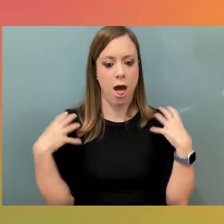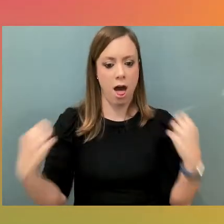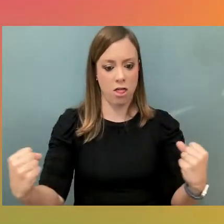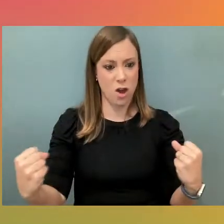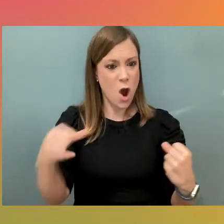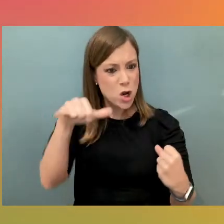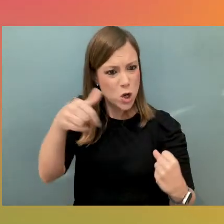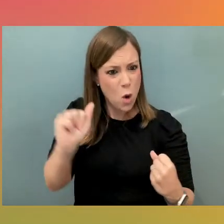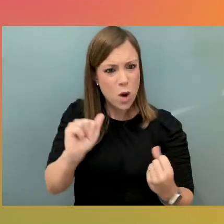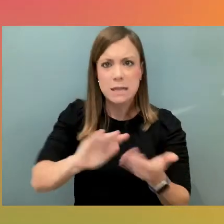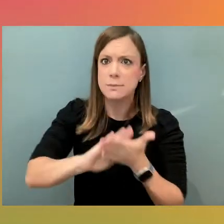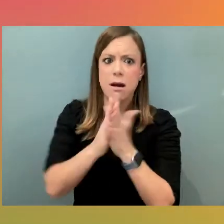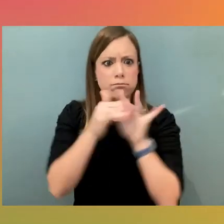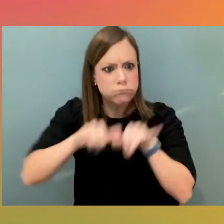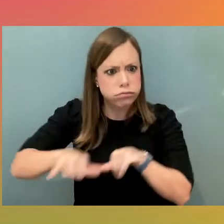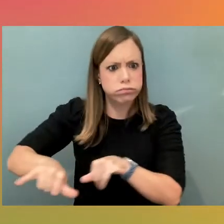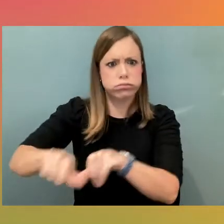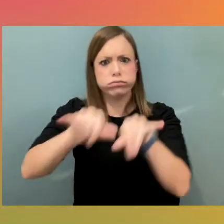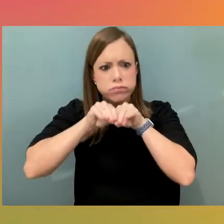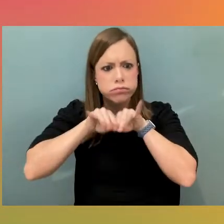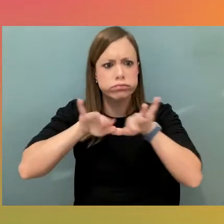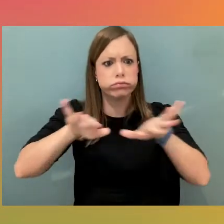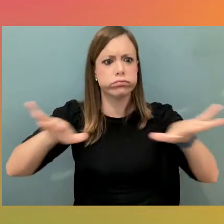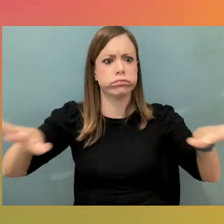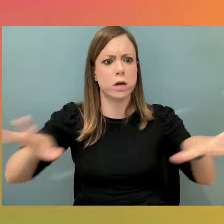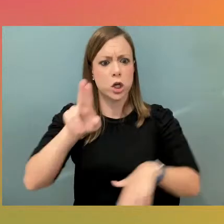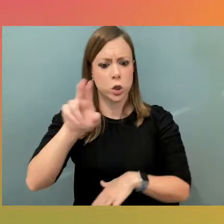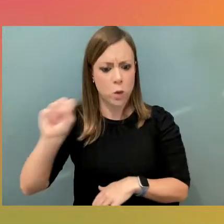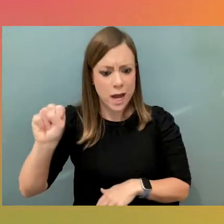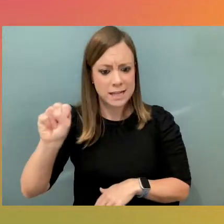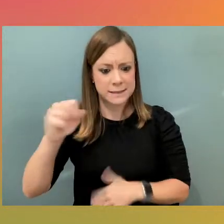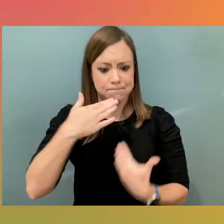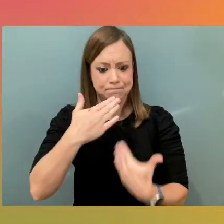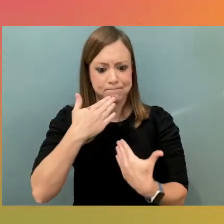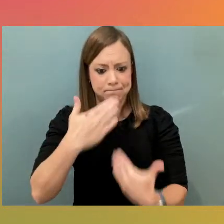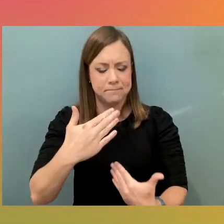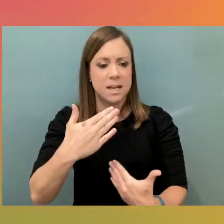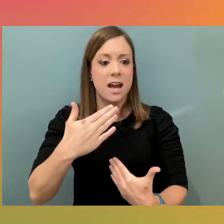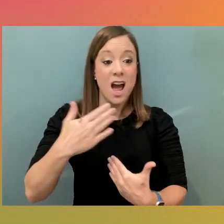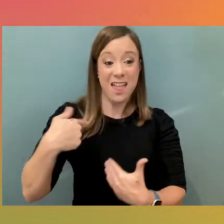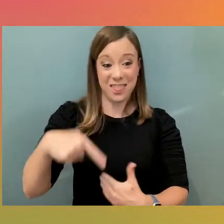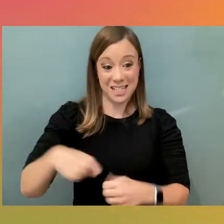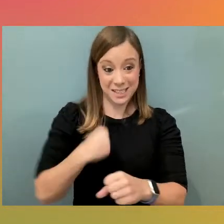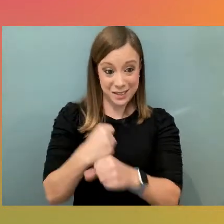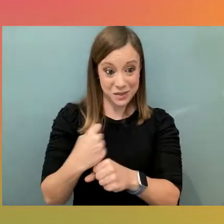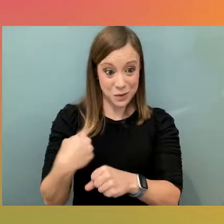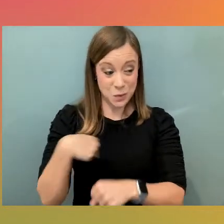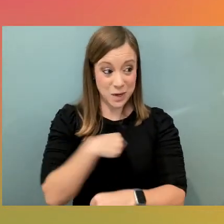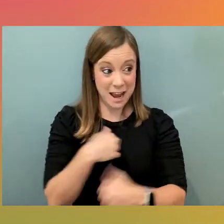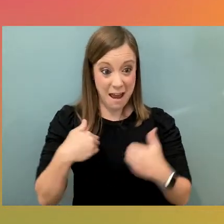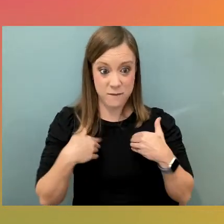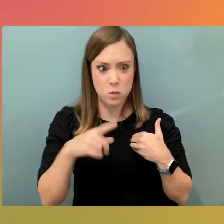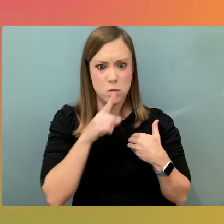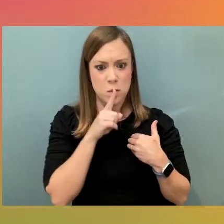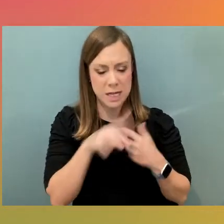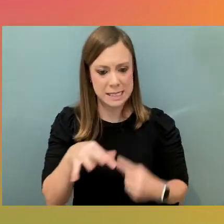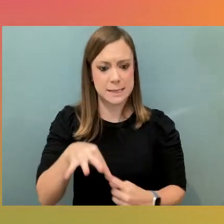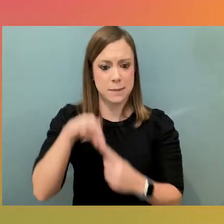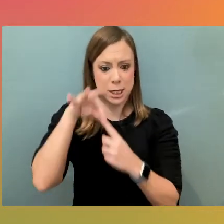HAPPY THAT YOGA HAS BEEN MAIN STREAMED IN THE UNITED STATES. WITH 36,000 STUDIOS AND 10-